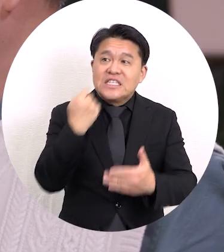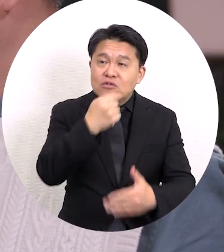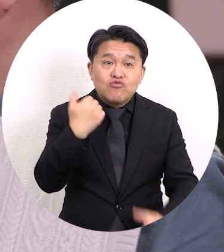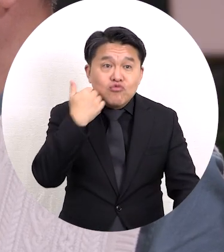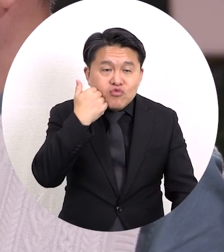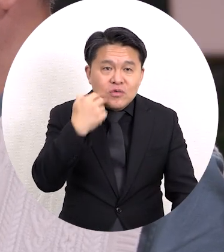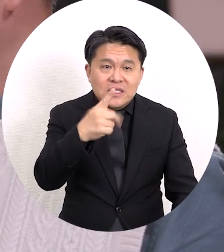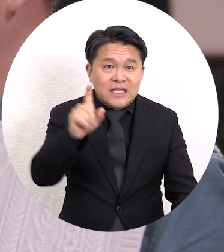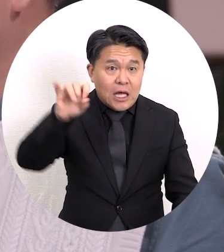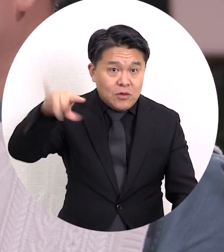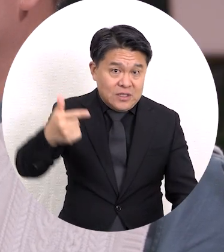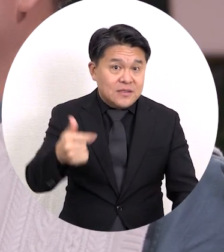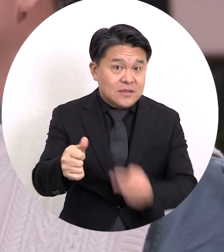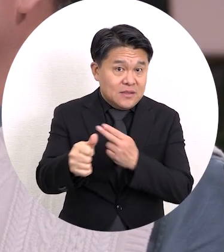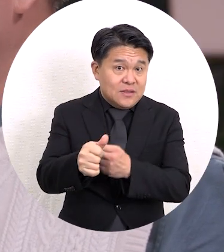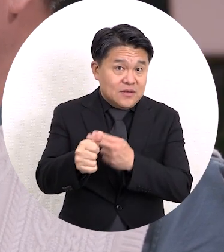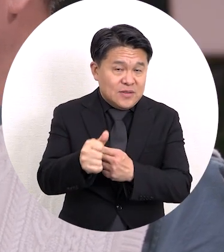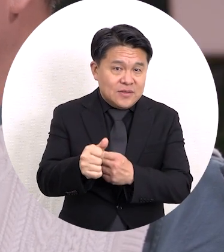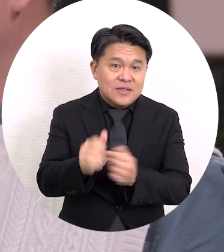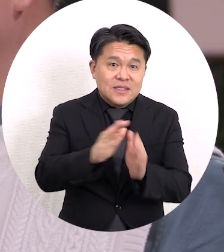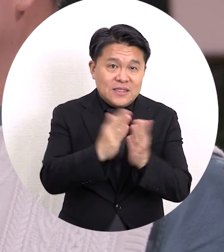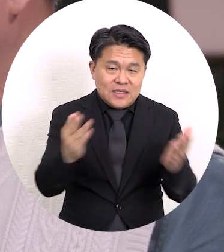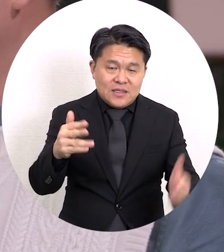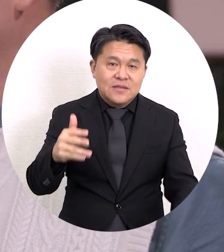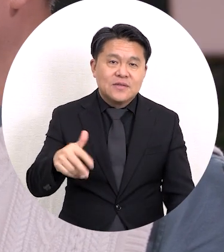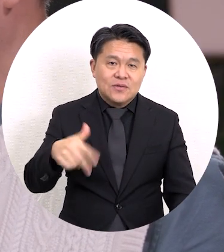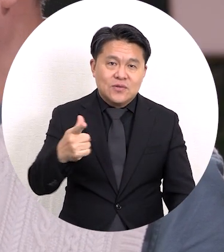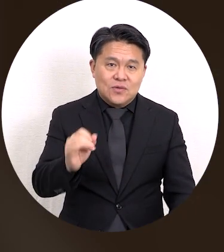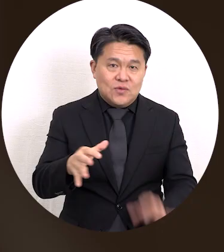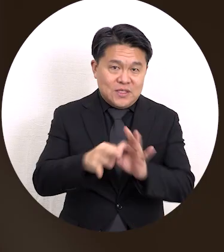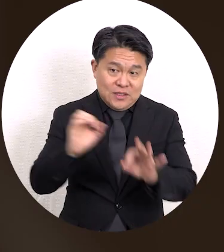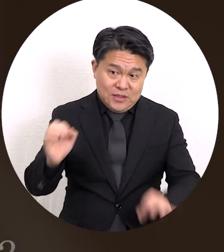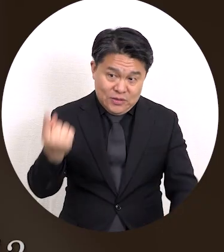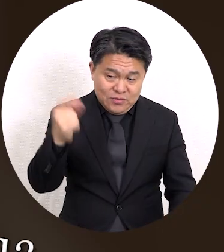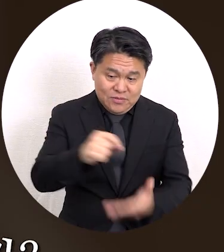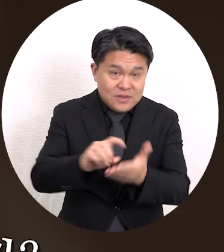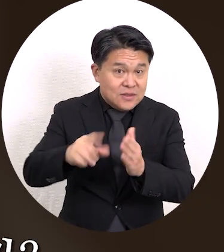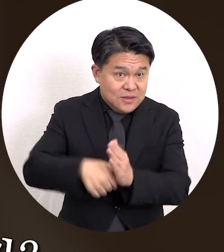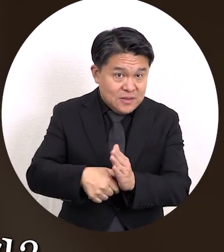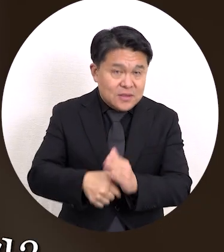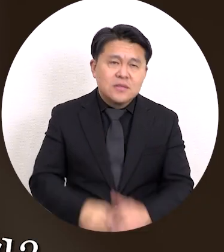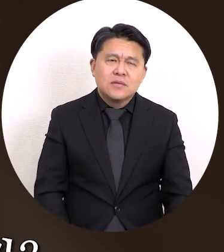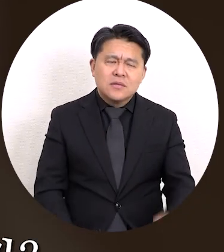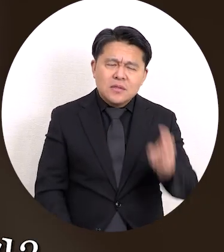In his Origin of Species, Darwin mentioned that